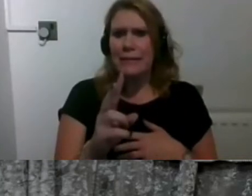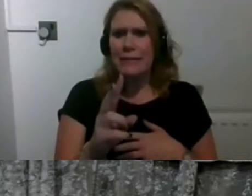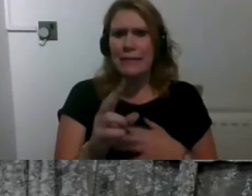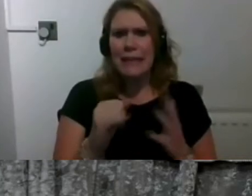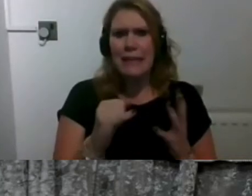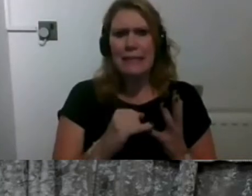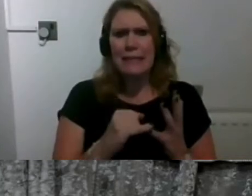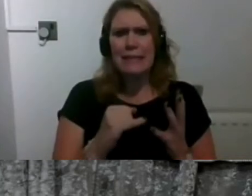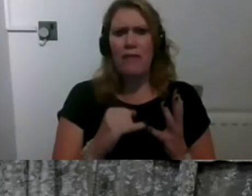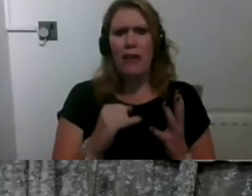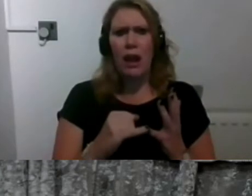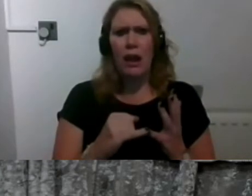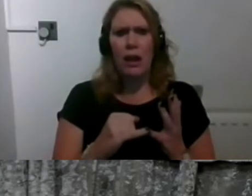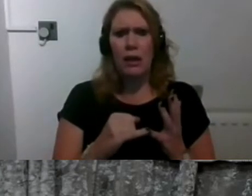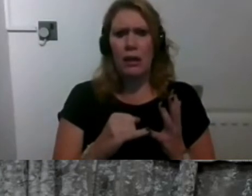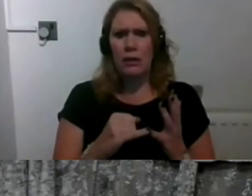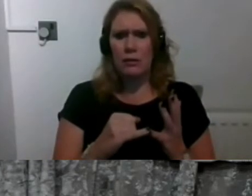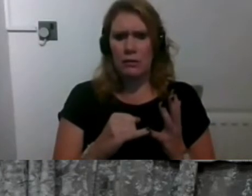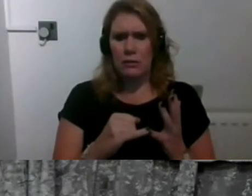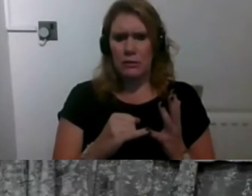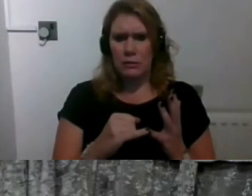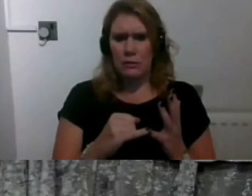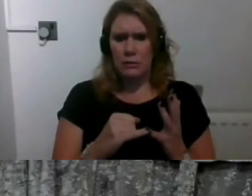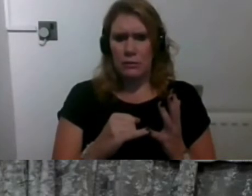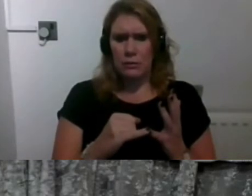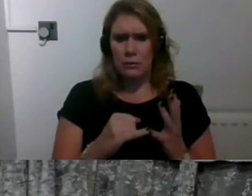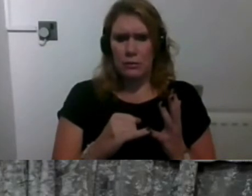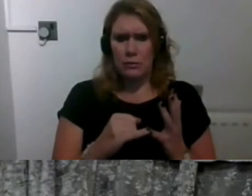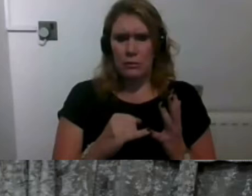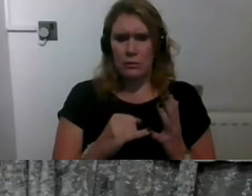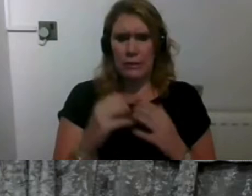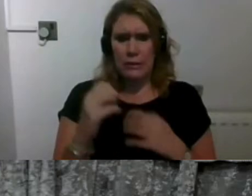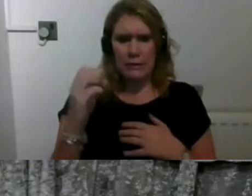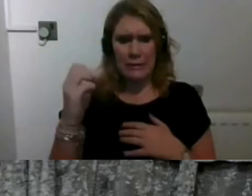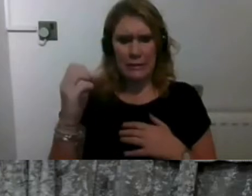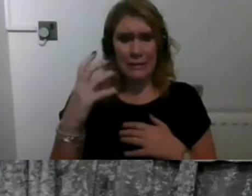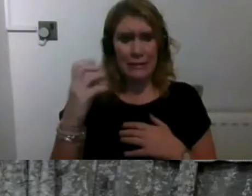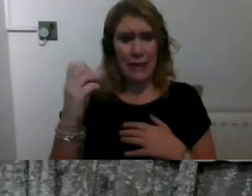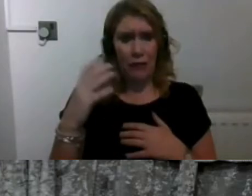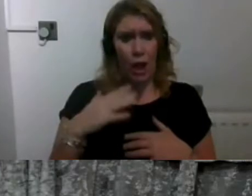is here. Can I just check Sterre, because I know you need to go to bed, would you